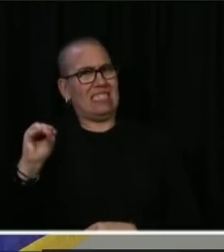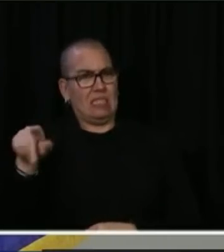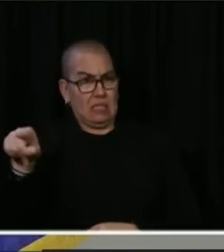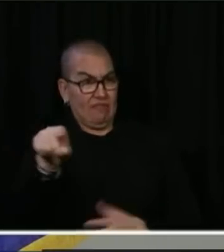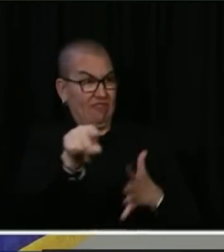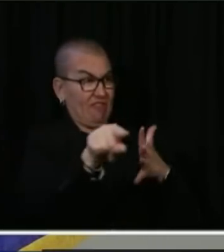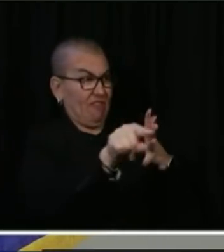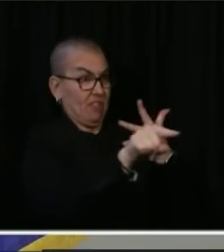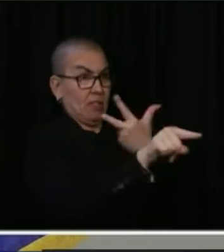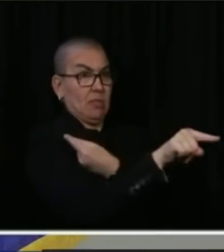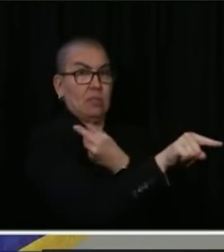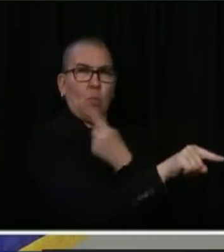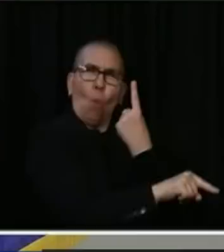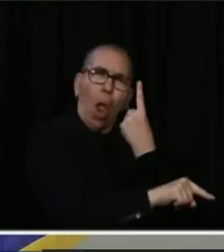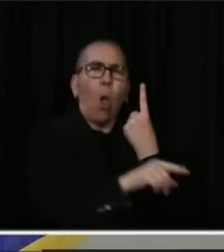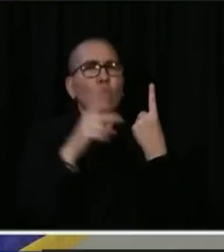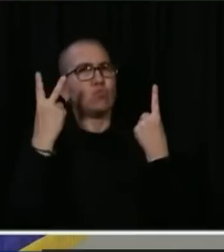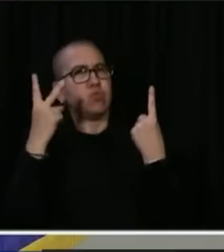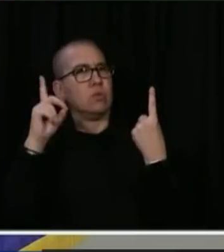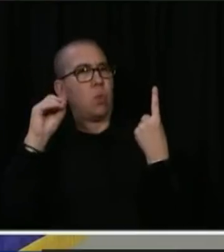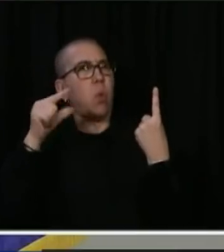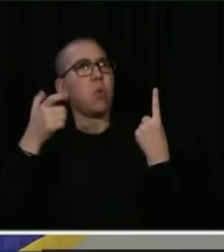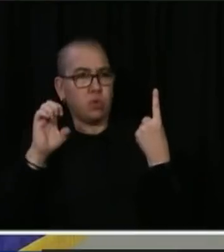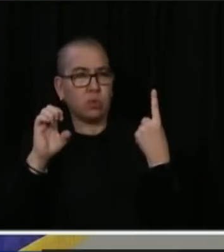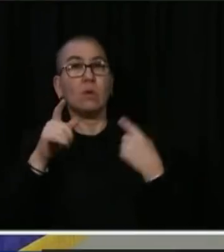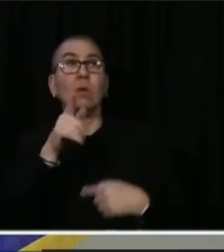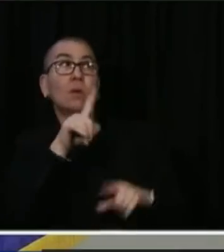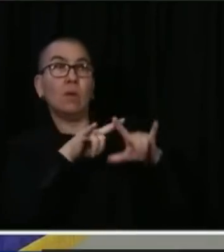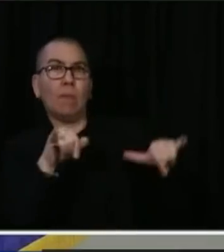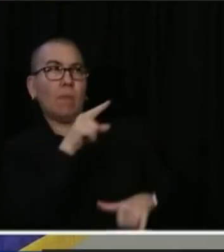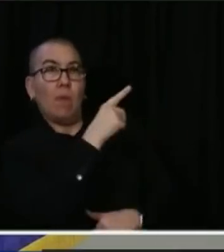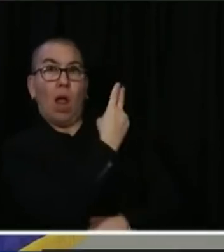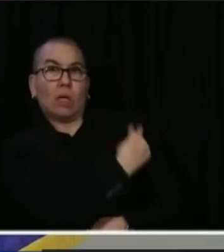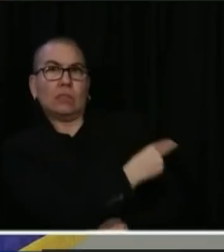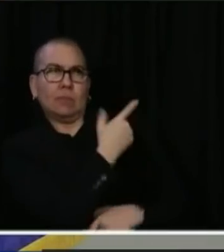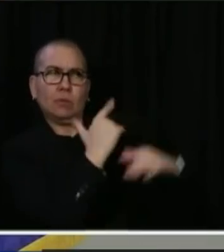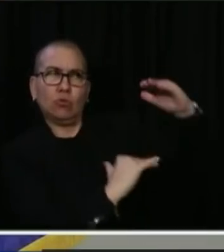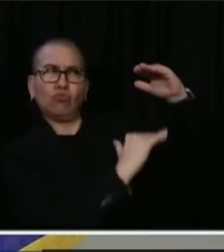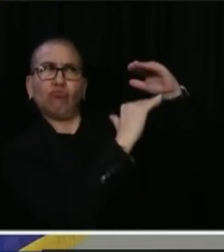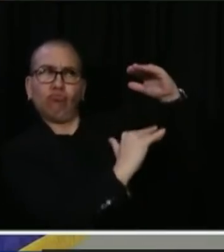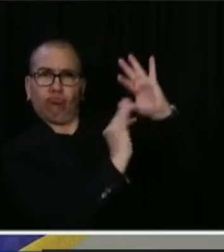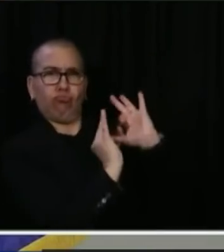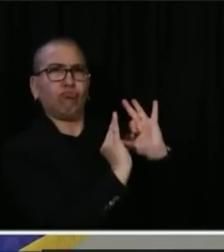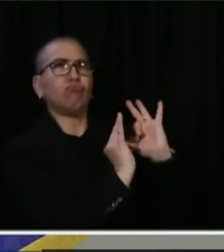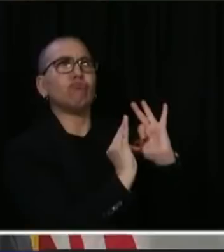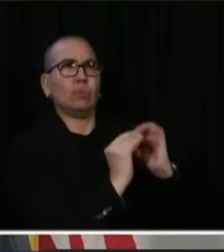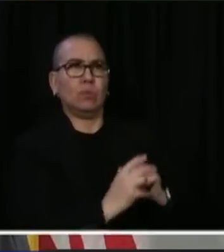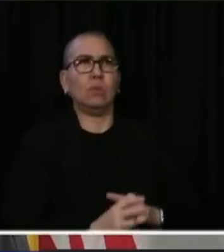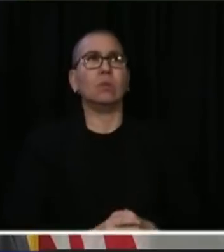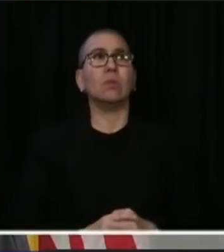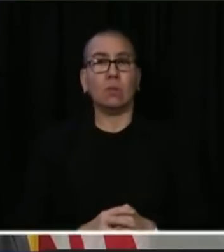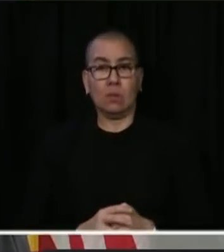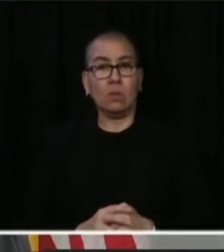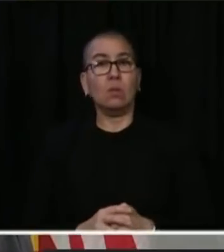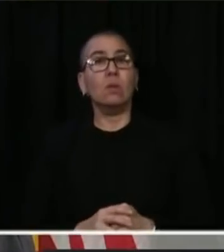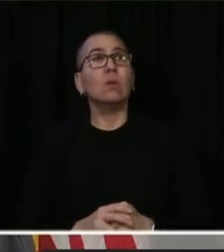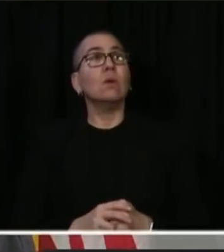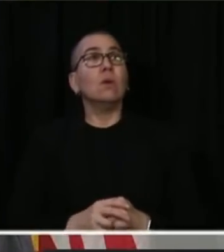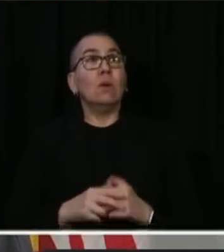THE NEXT 21 DAYS, IT'S OUR GOAL